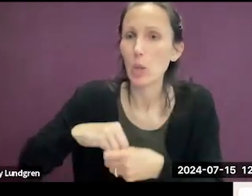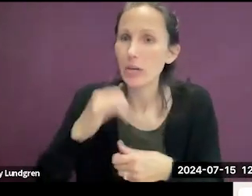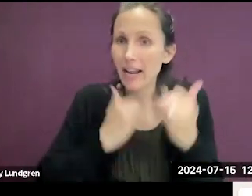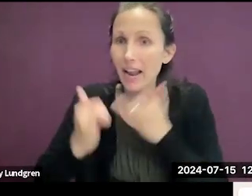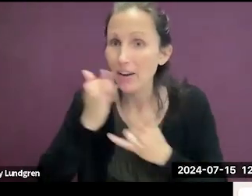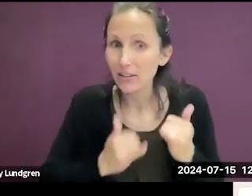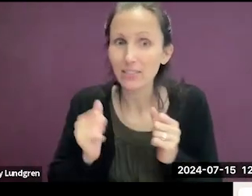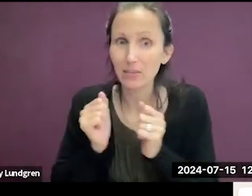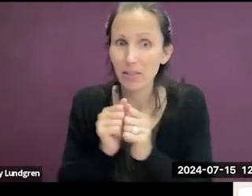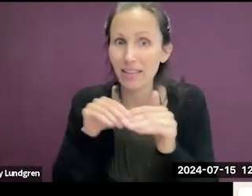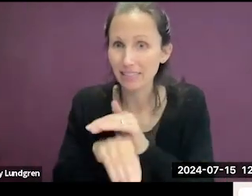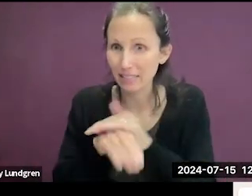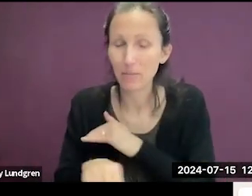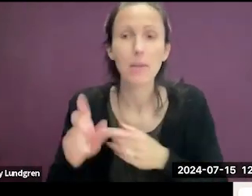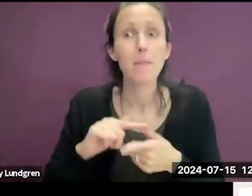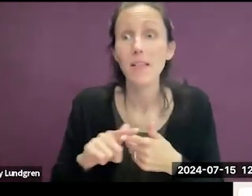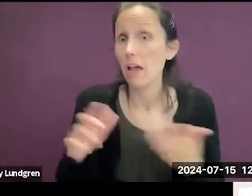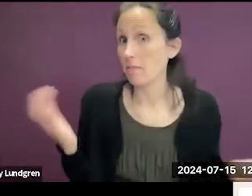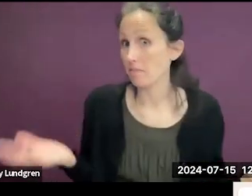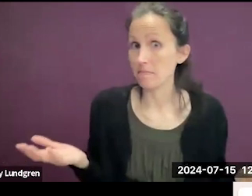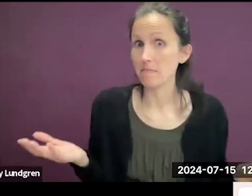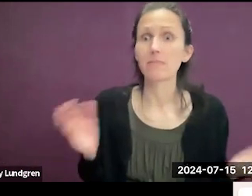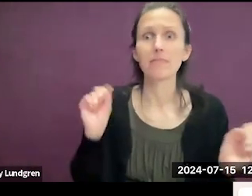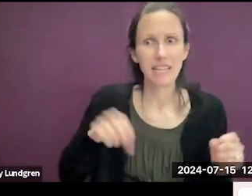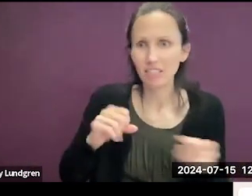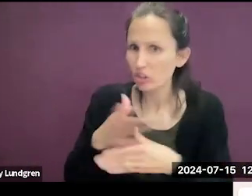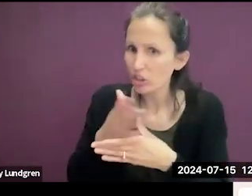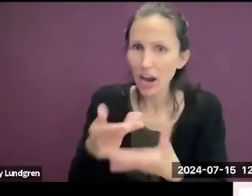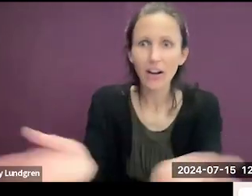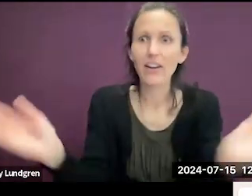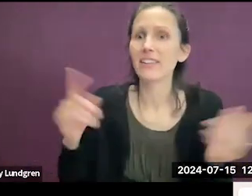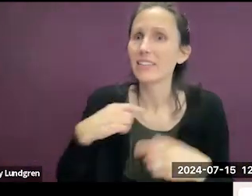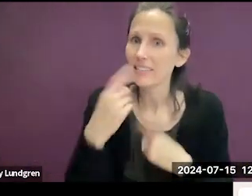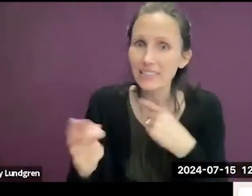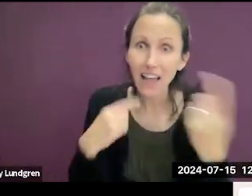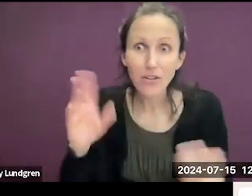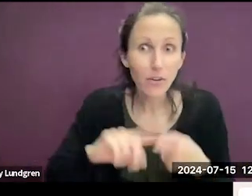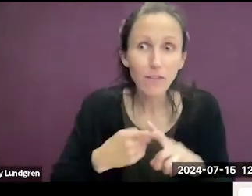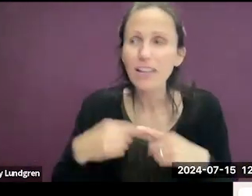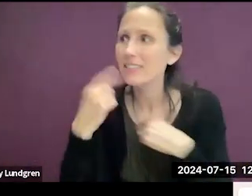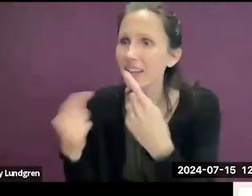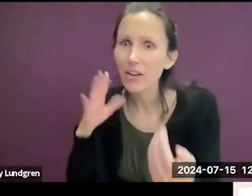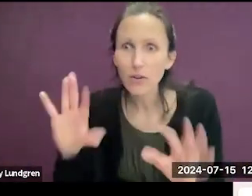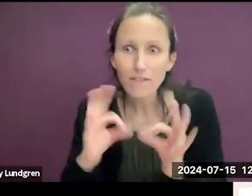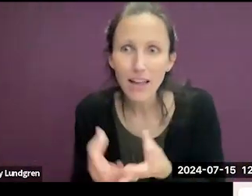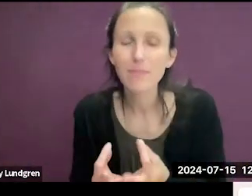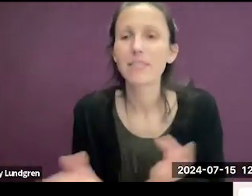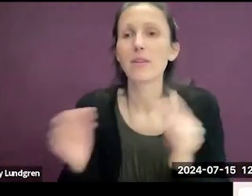But yes, share away. Tell all of your friends and family. The more people who know how to create things accessibly,